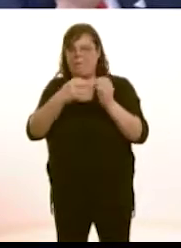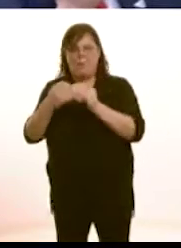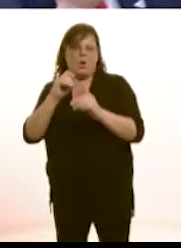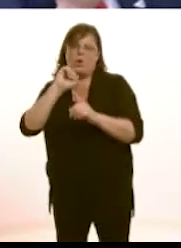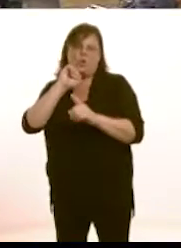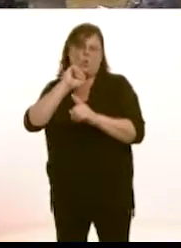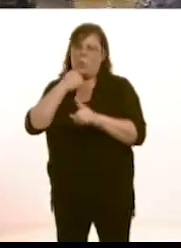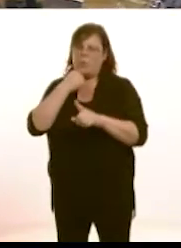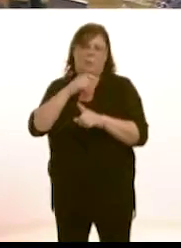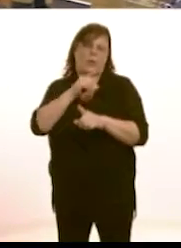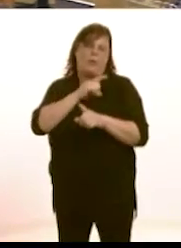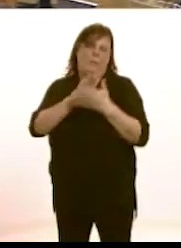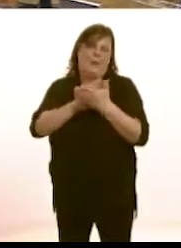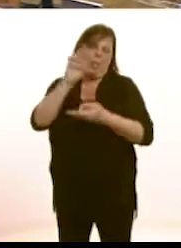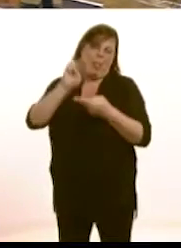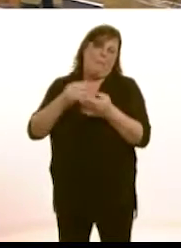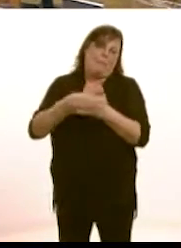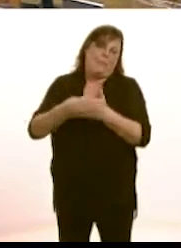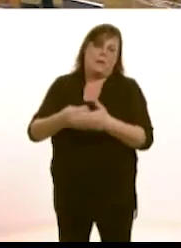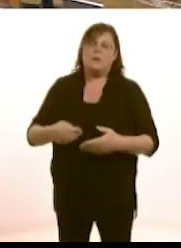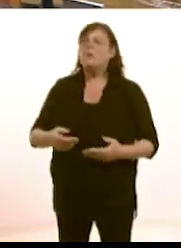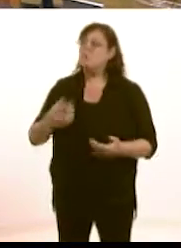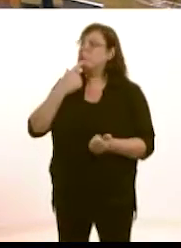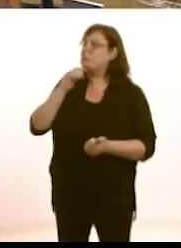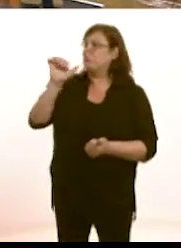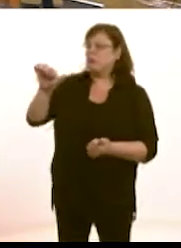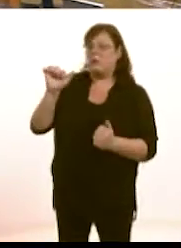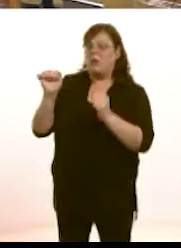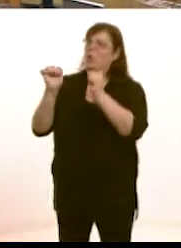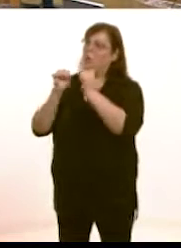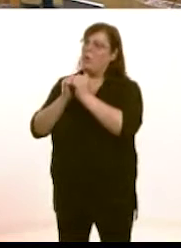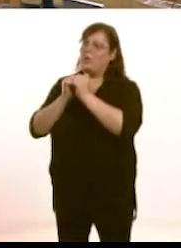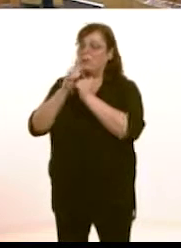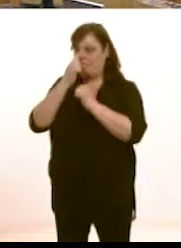Mark Reckless: Of course, I applaud and share the First Ministerís ambition in this field.